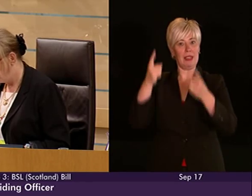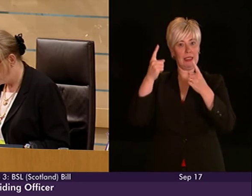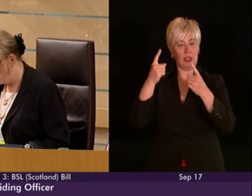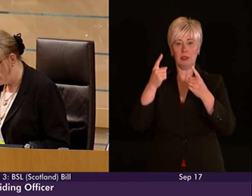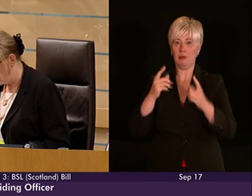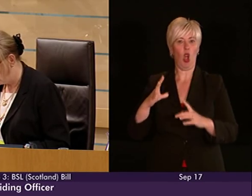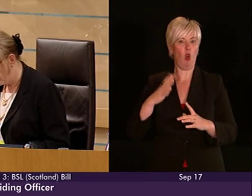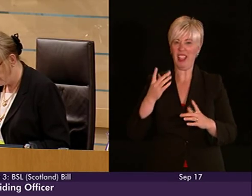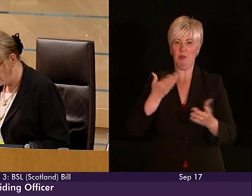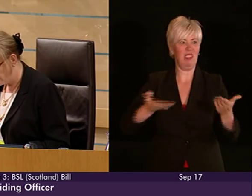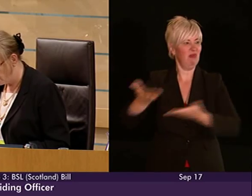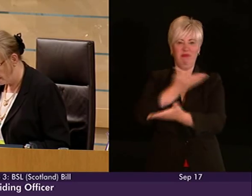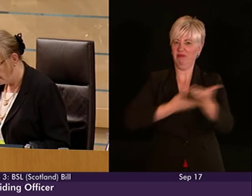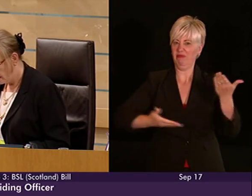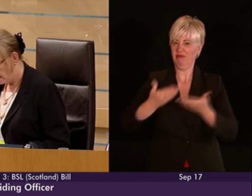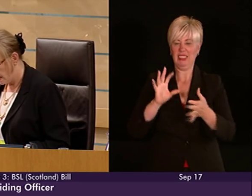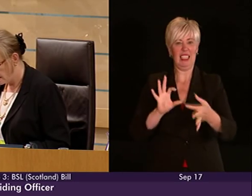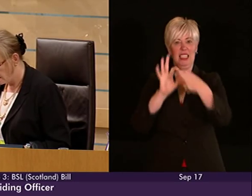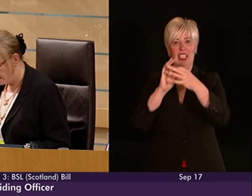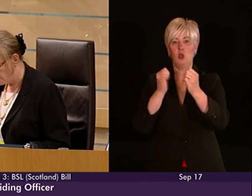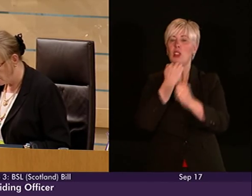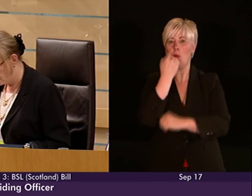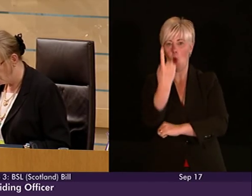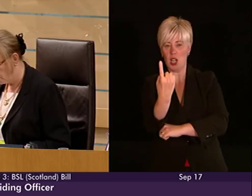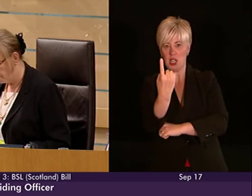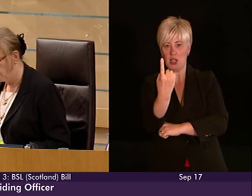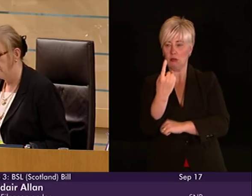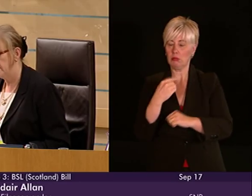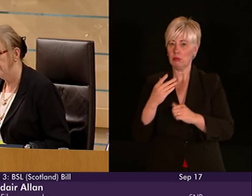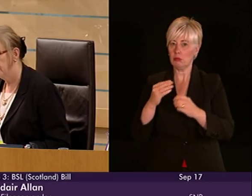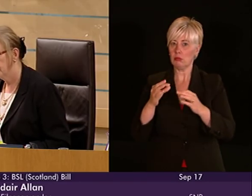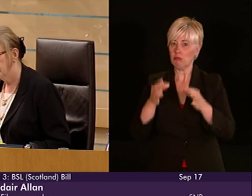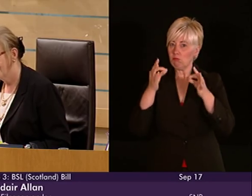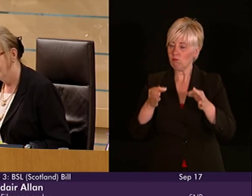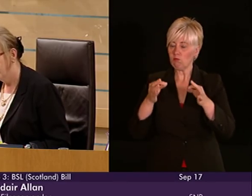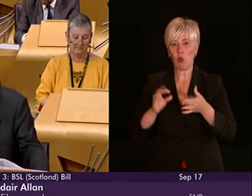already been debated with amendment 1. I ask the minister to move the amendment formally. Dr Allan: Moved.